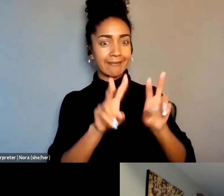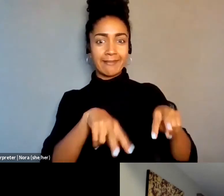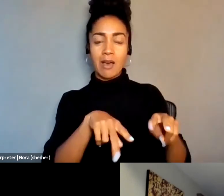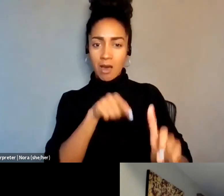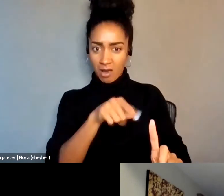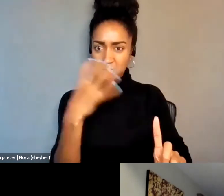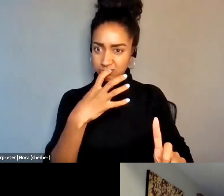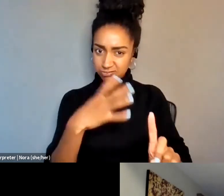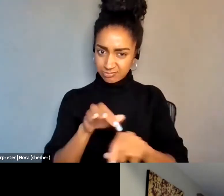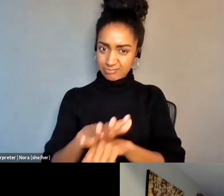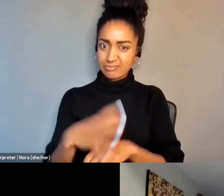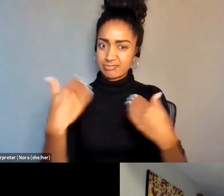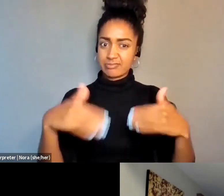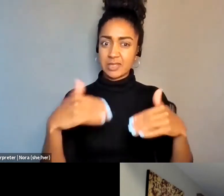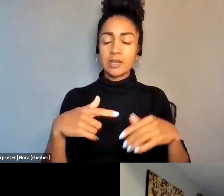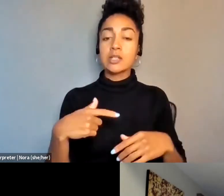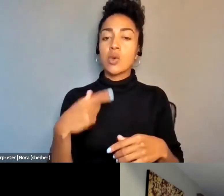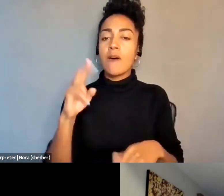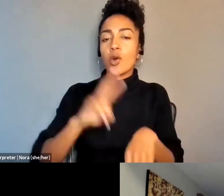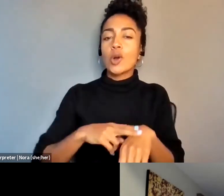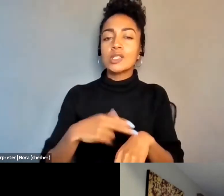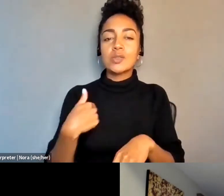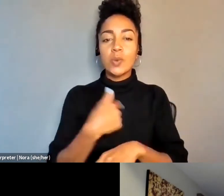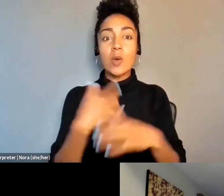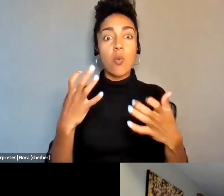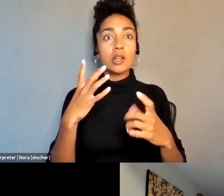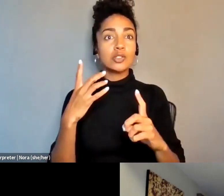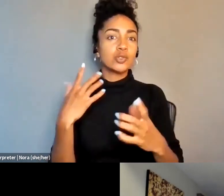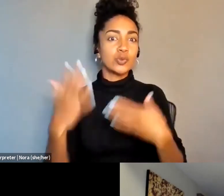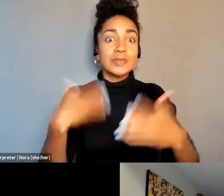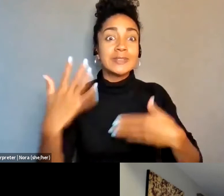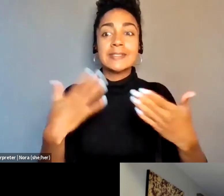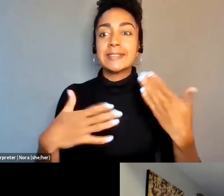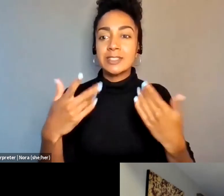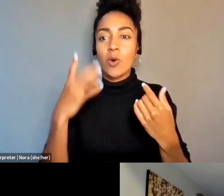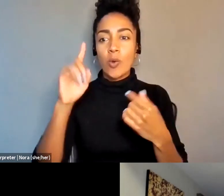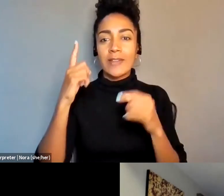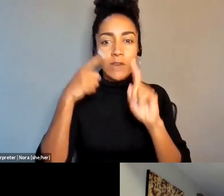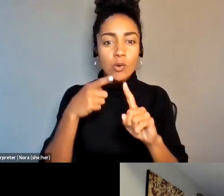issues were trying to address around gender inequality,